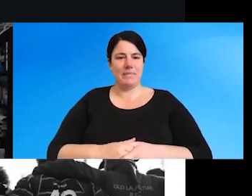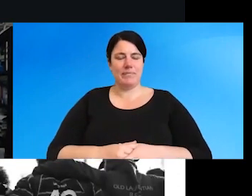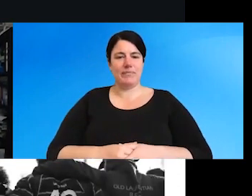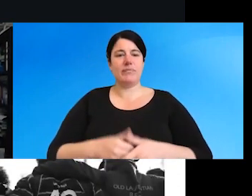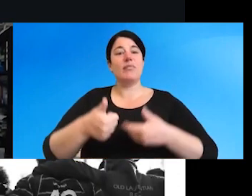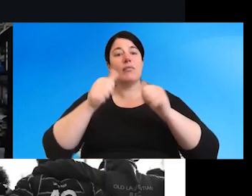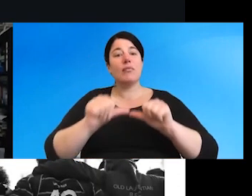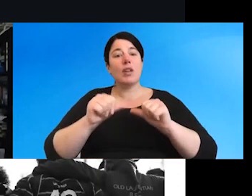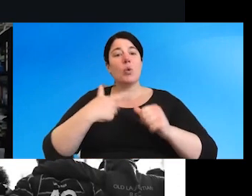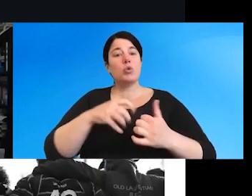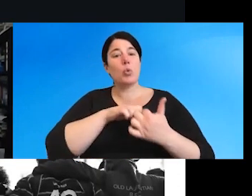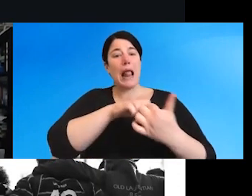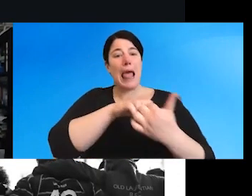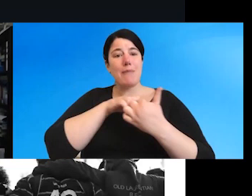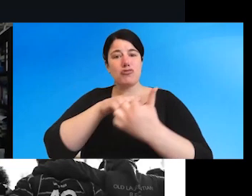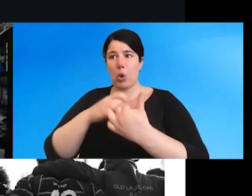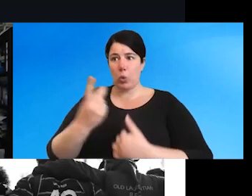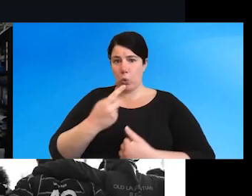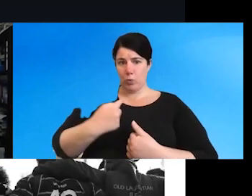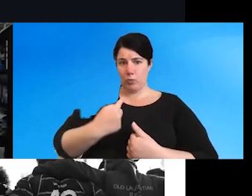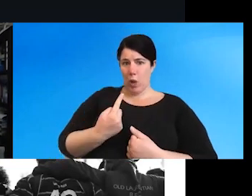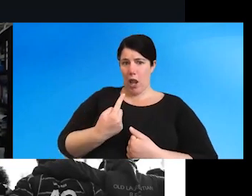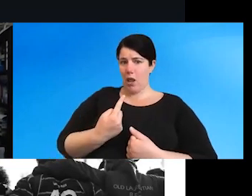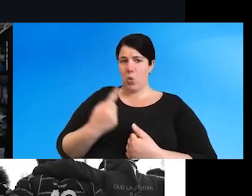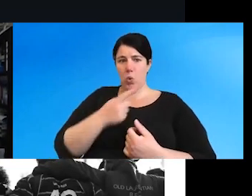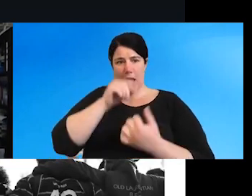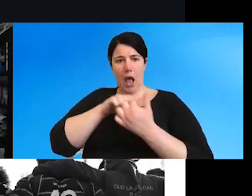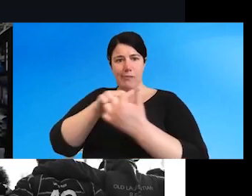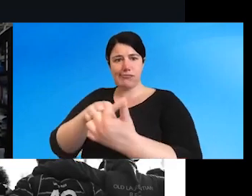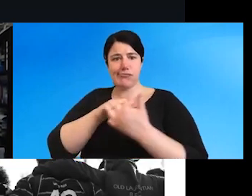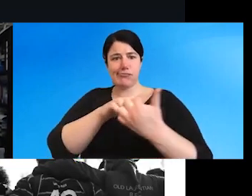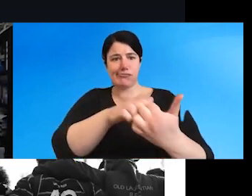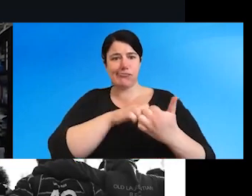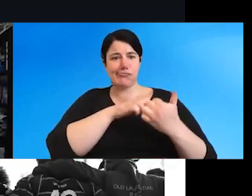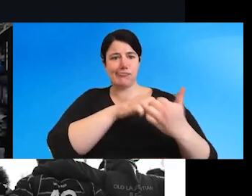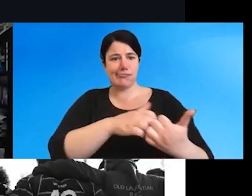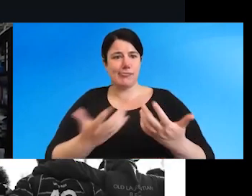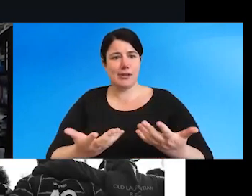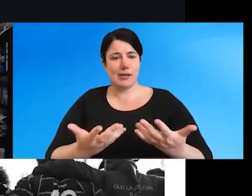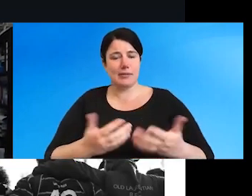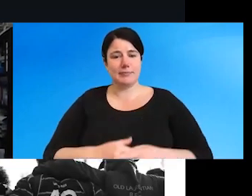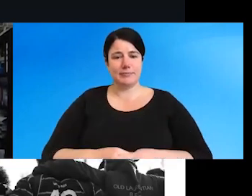You want to look at who you can work with. Who are your unusual allies in this situation.